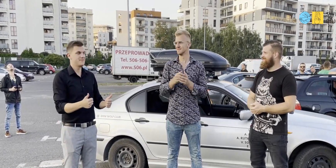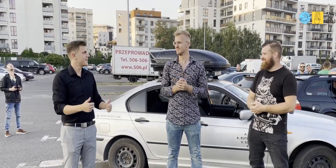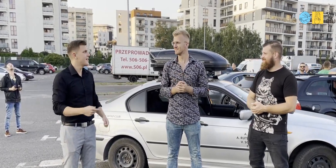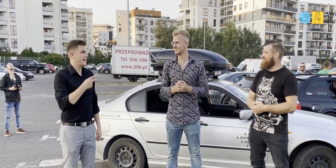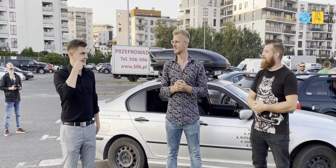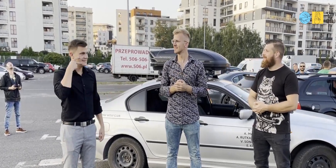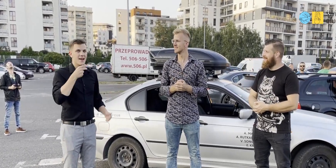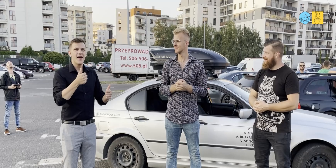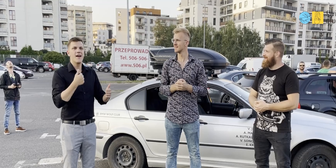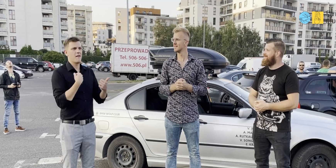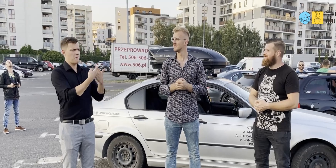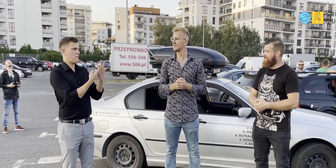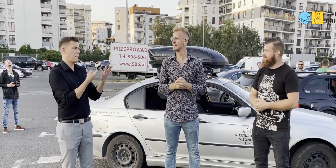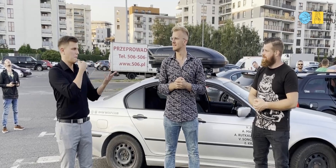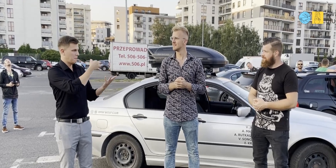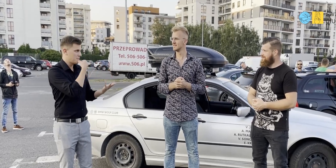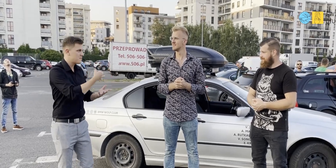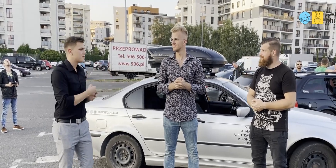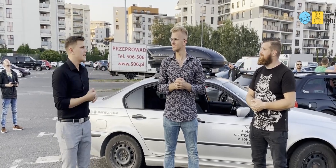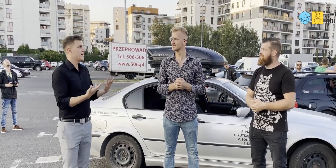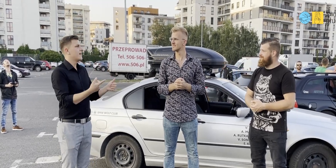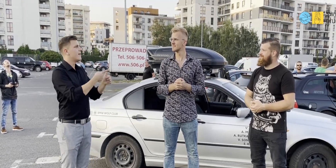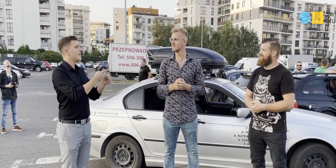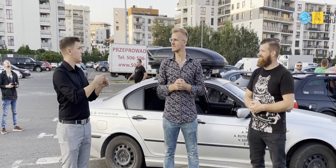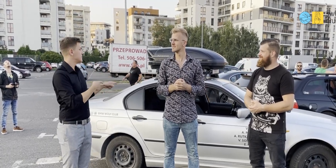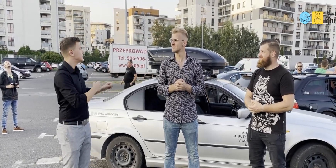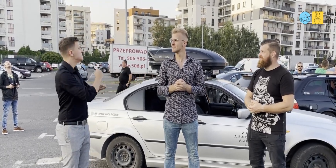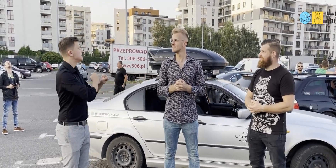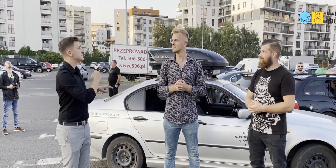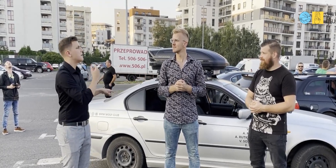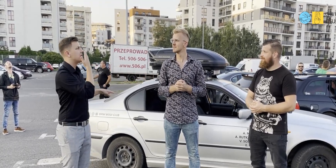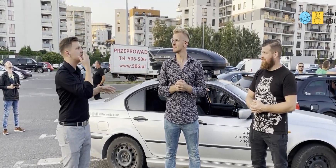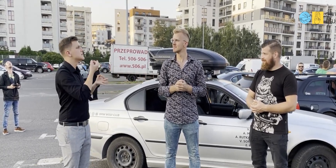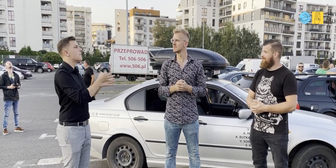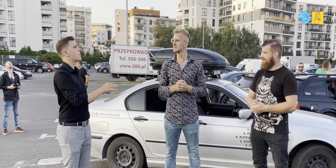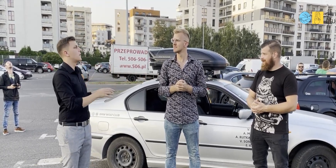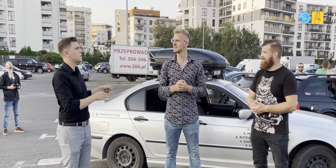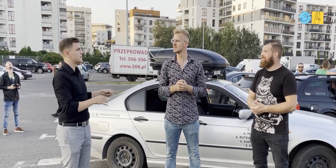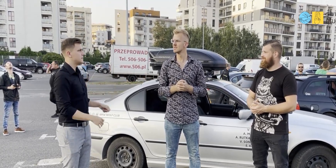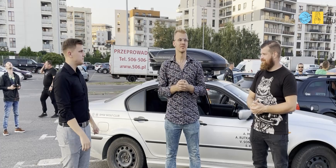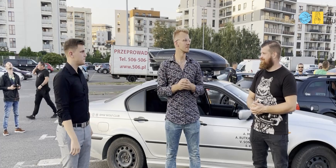[K] Great! Let me ask you a few questions. First of all - what engine do you have in this car?